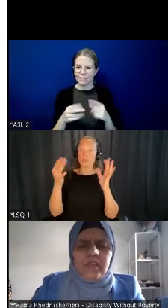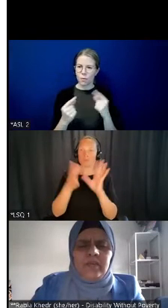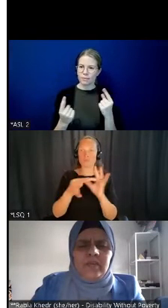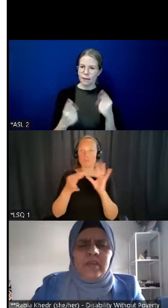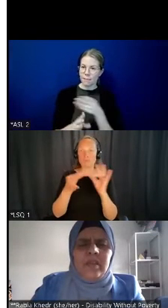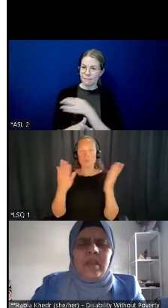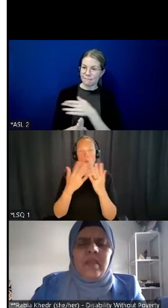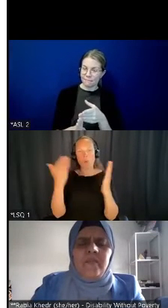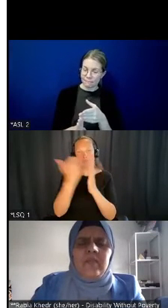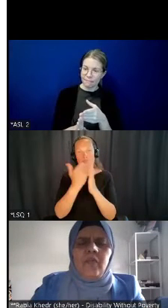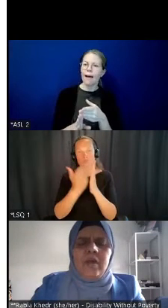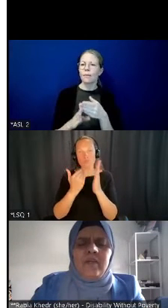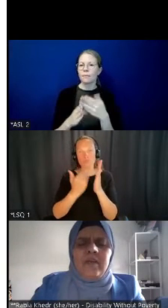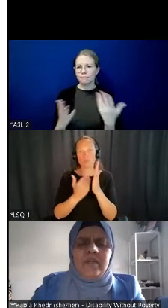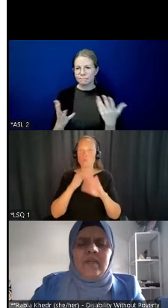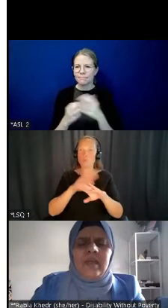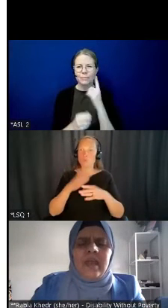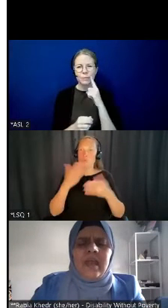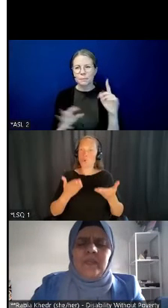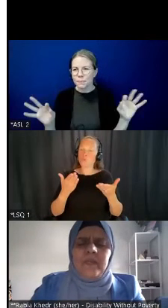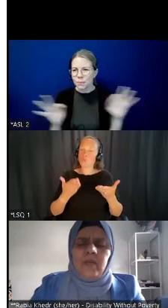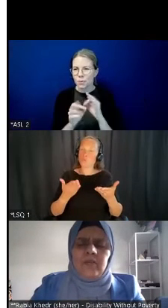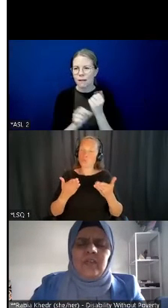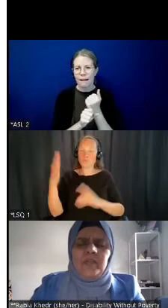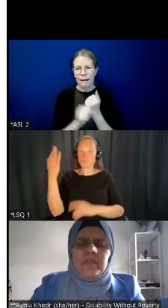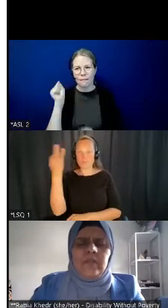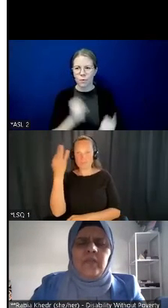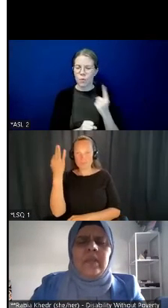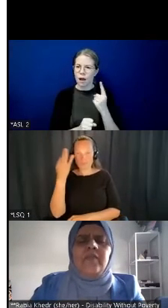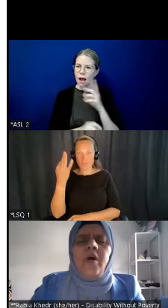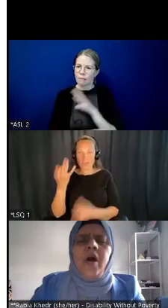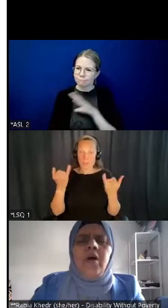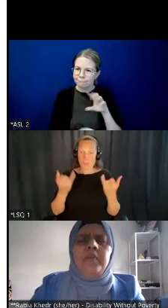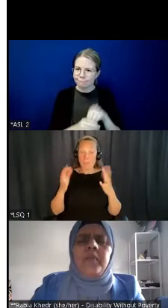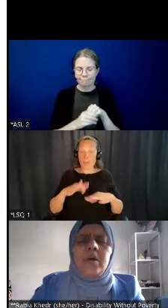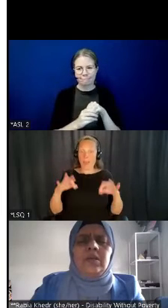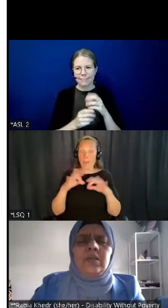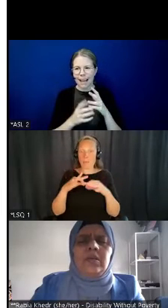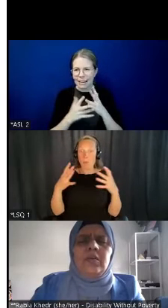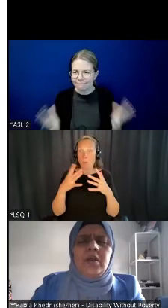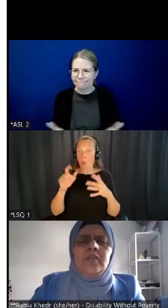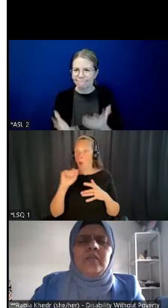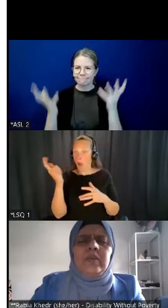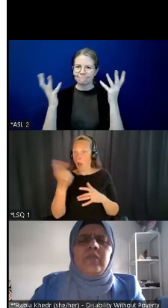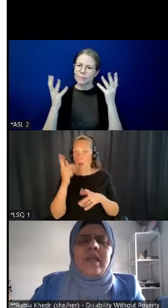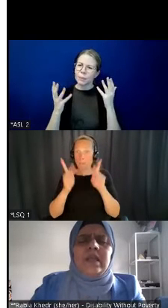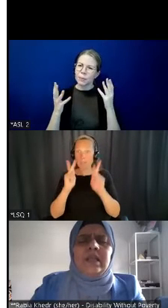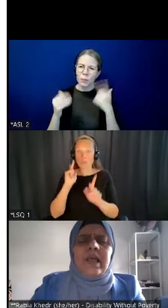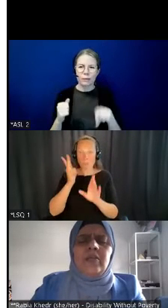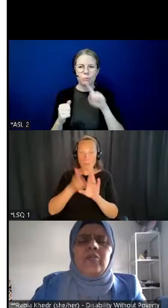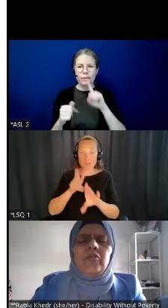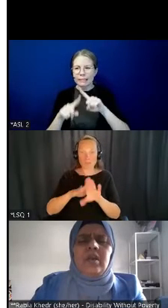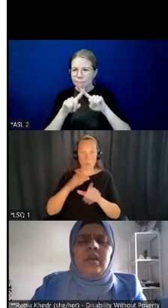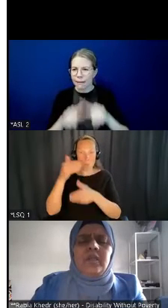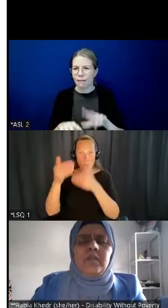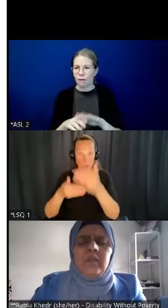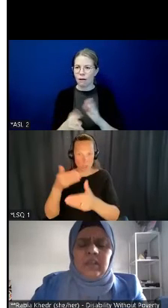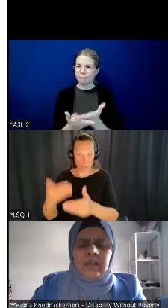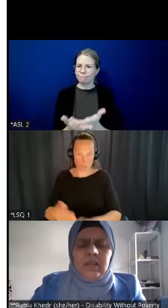PROCESS. EVERY ONE OF US HAS POWER TO SPEAK. WE HAVE CALLED UPON YOU TO BE WRITING LETTERS WITH